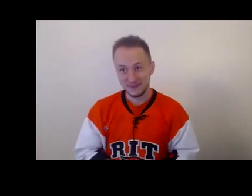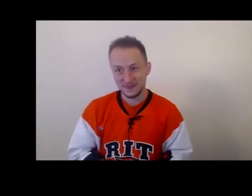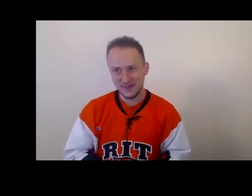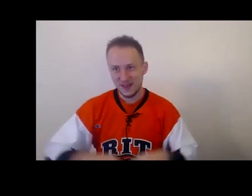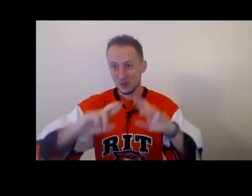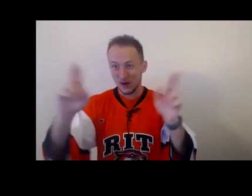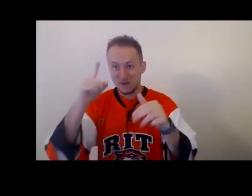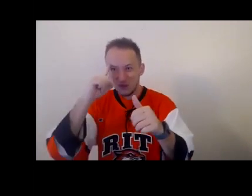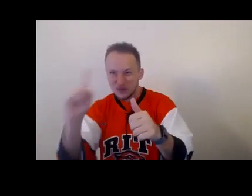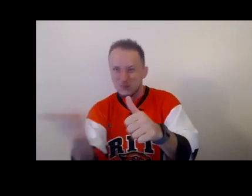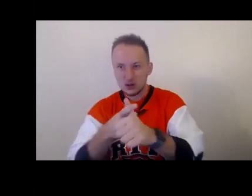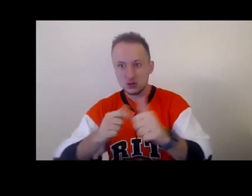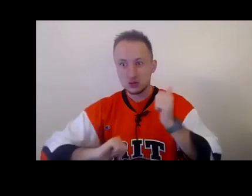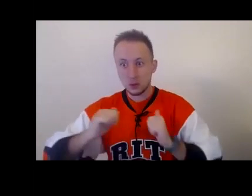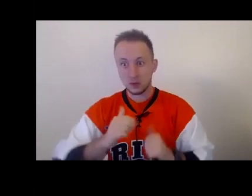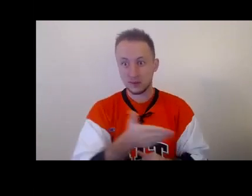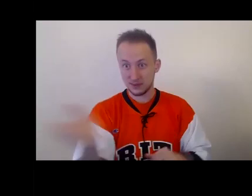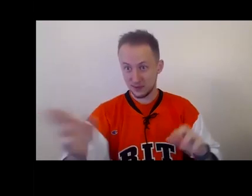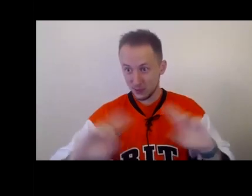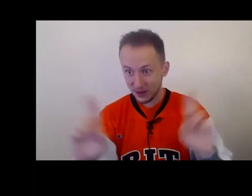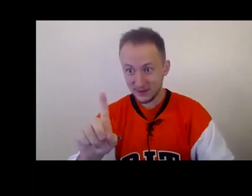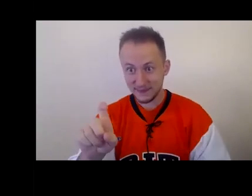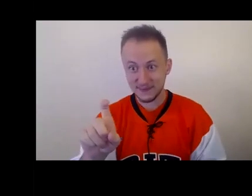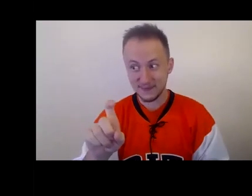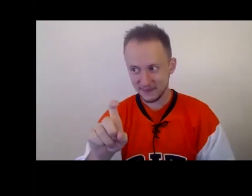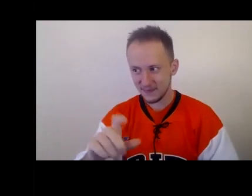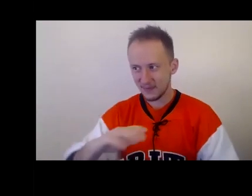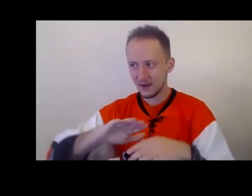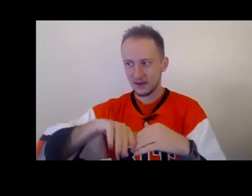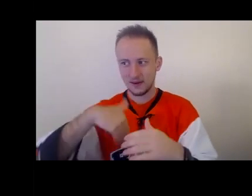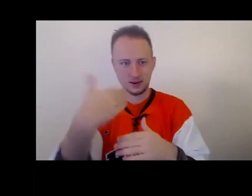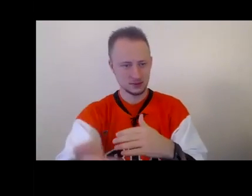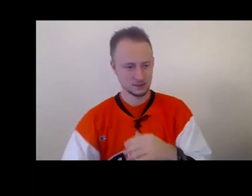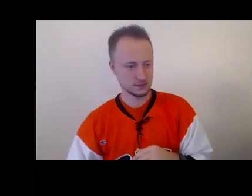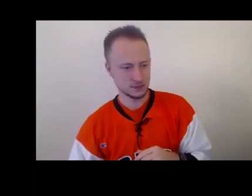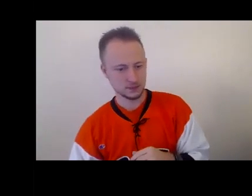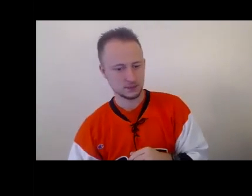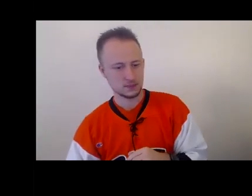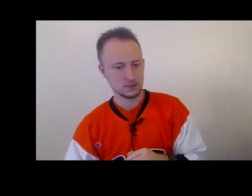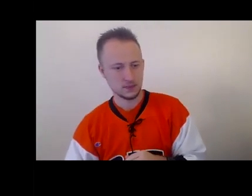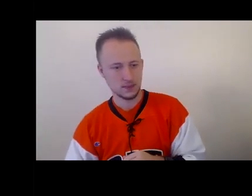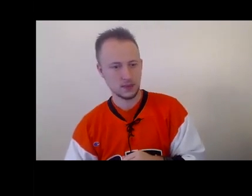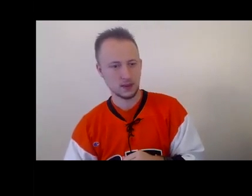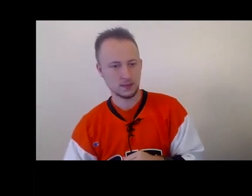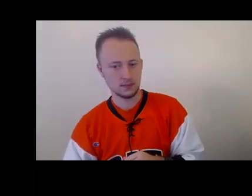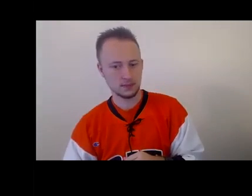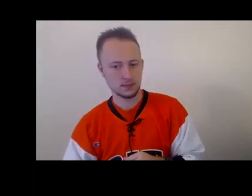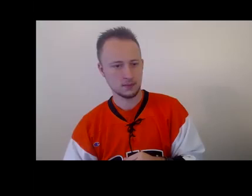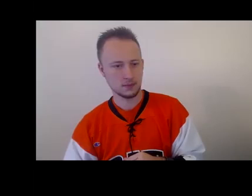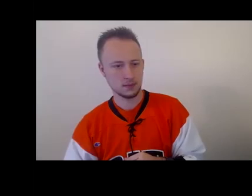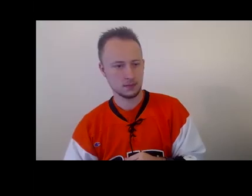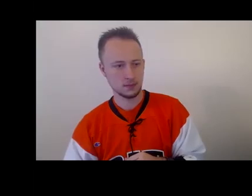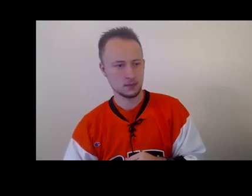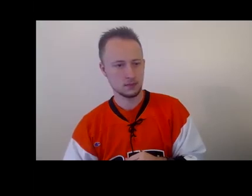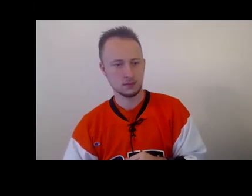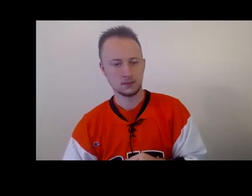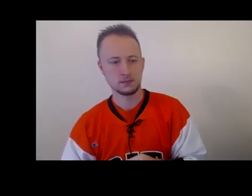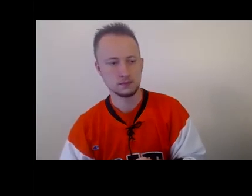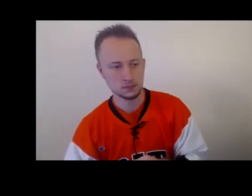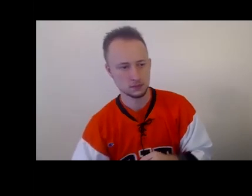Now for our first skit, is everyone ready?